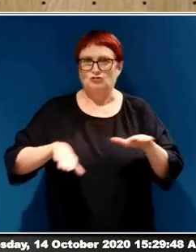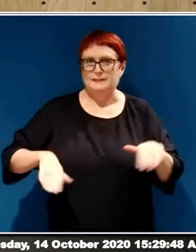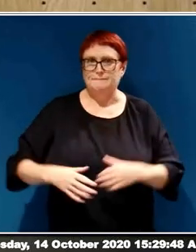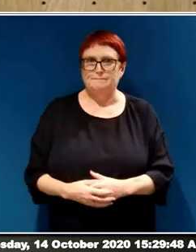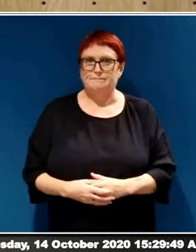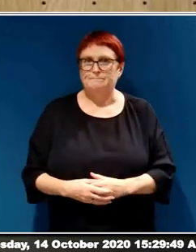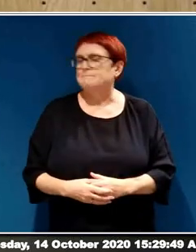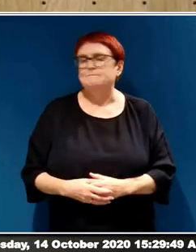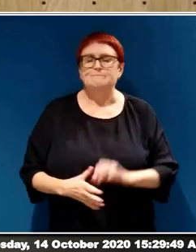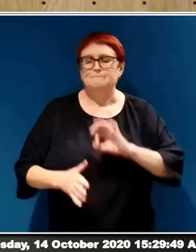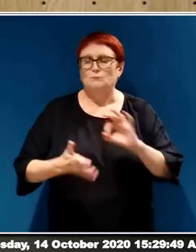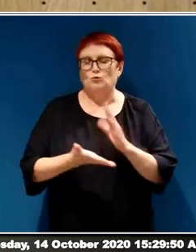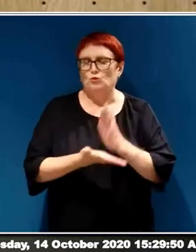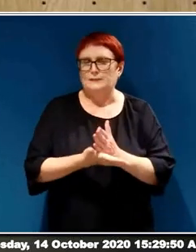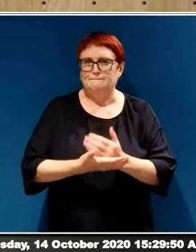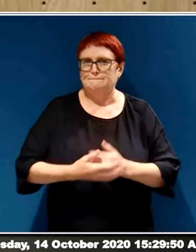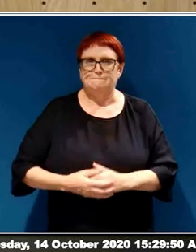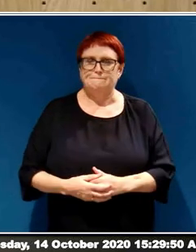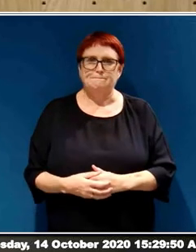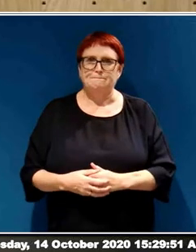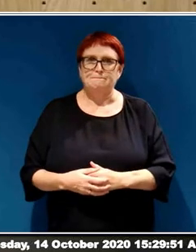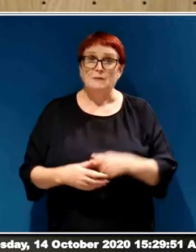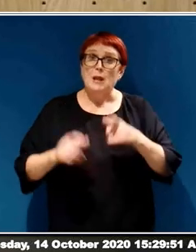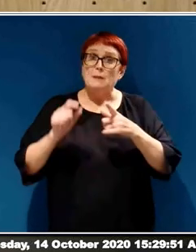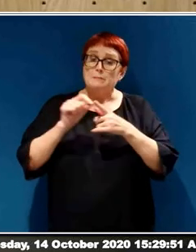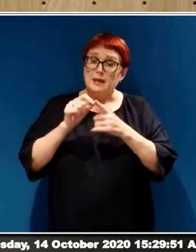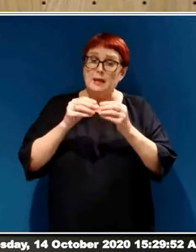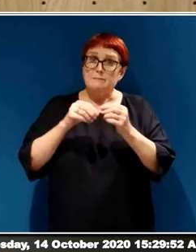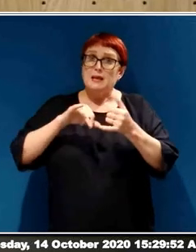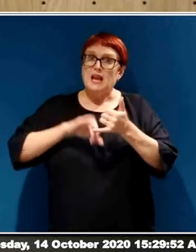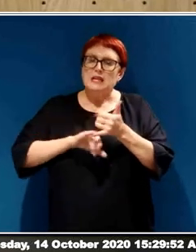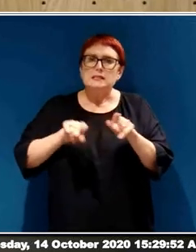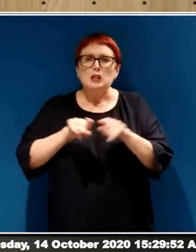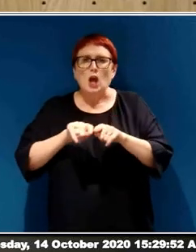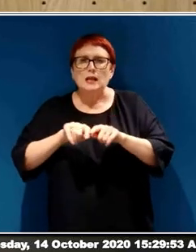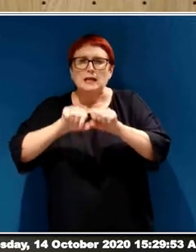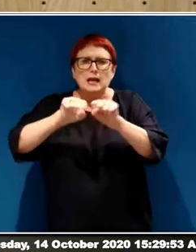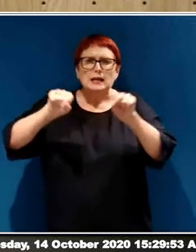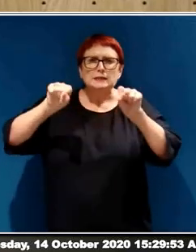It's a framework that we train schools to use which helps them to make whole